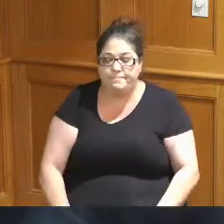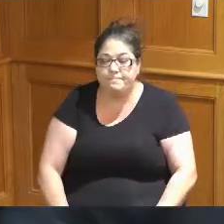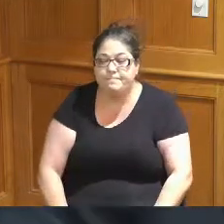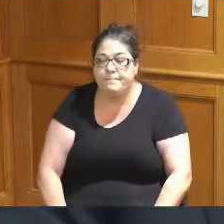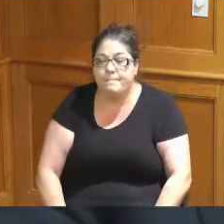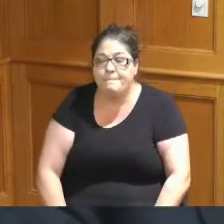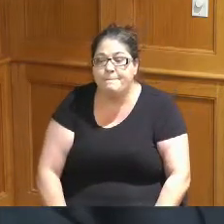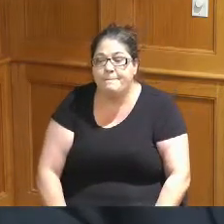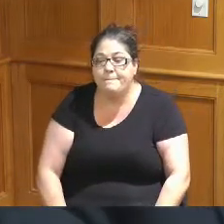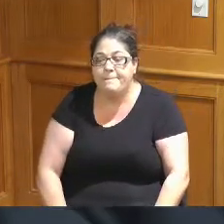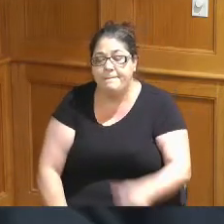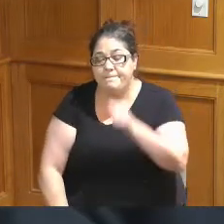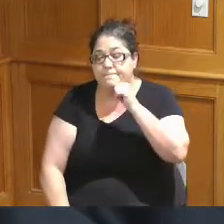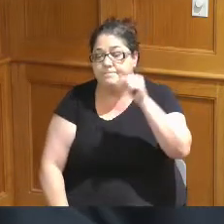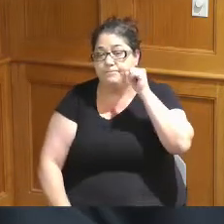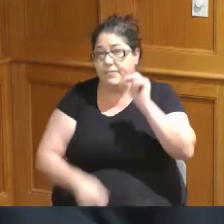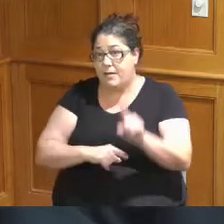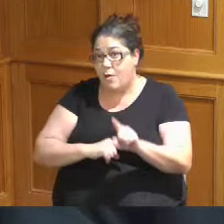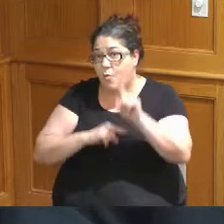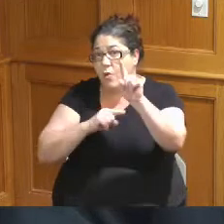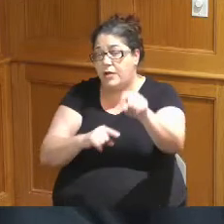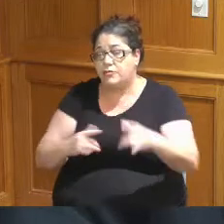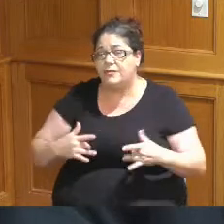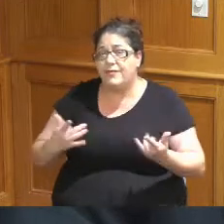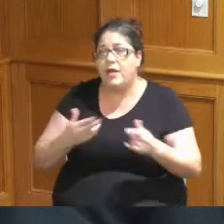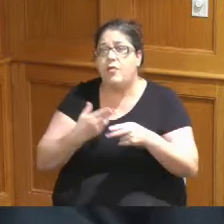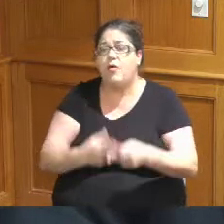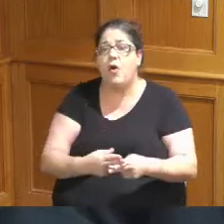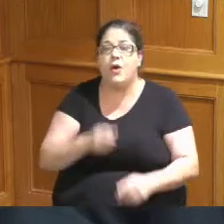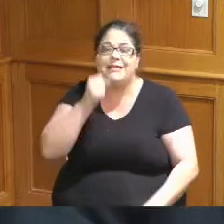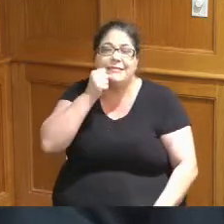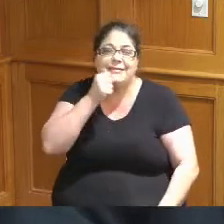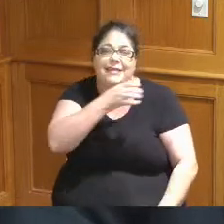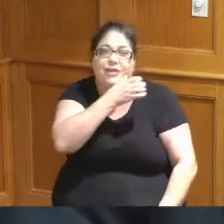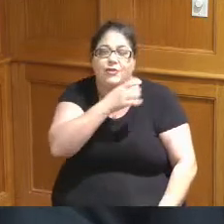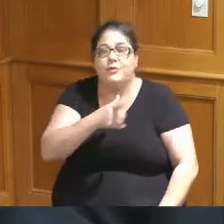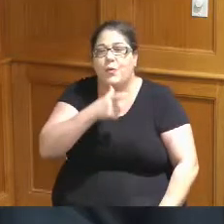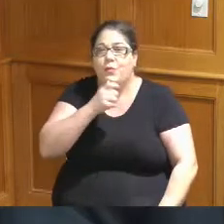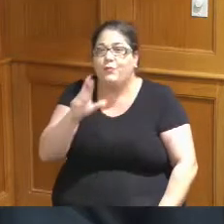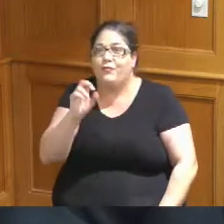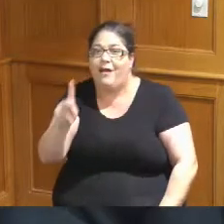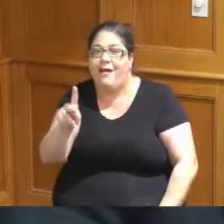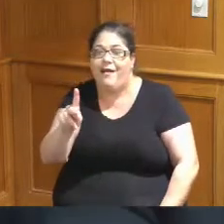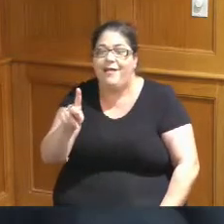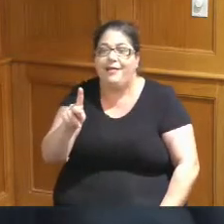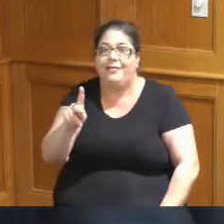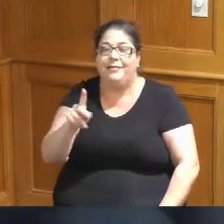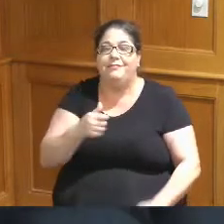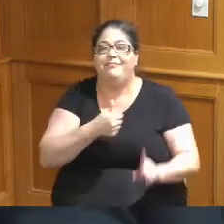yesterday an event called seniors who Rock who was it was held by Pro seniors but they honored Polly